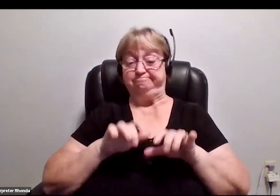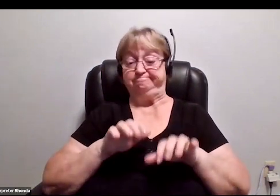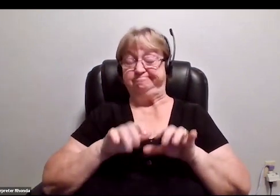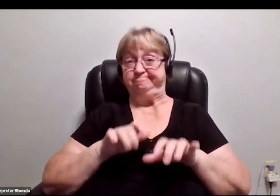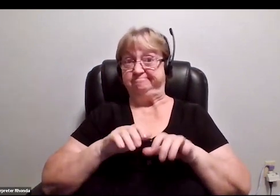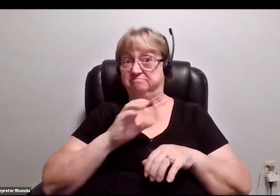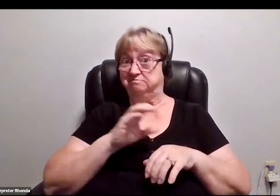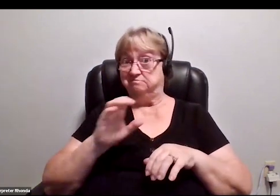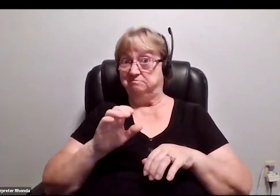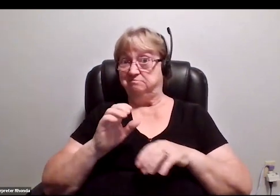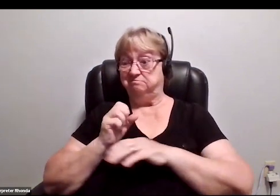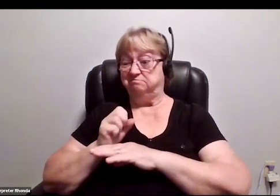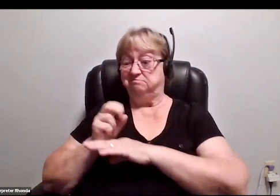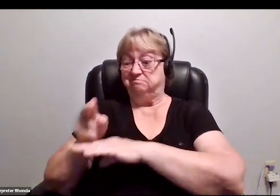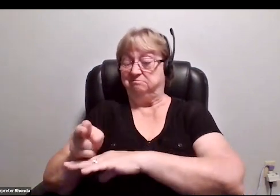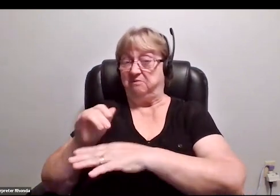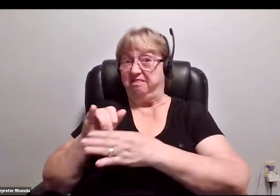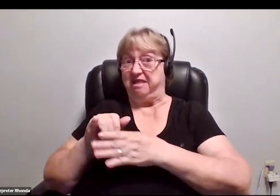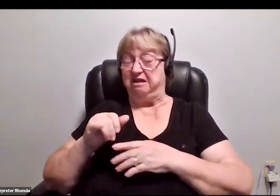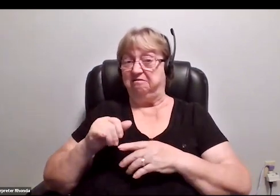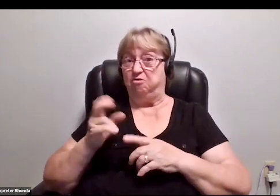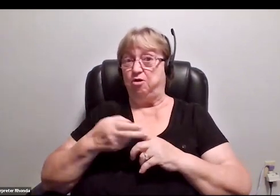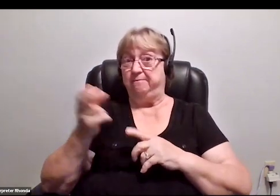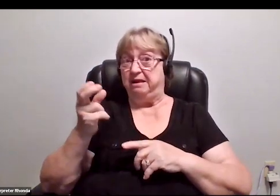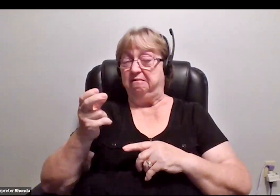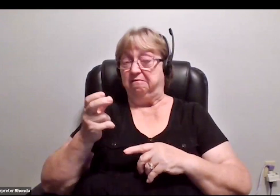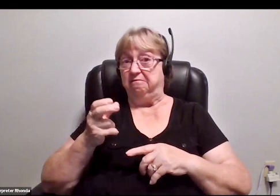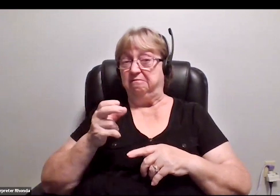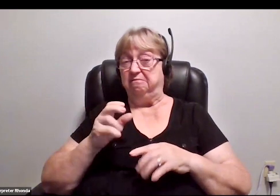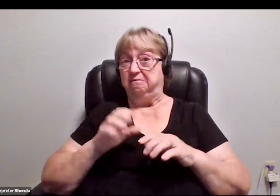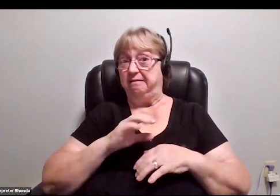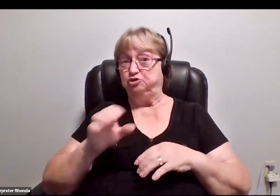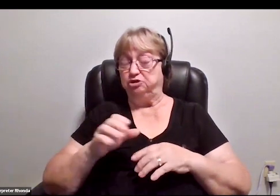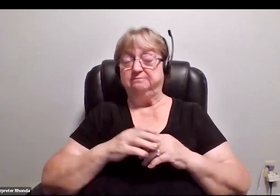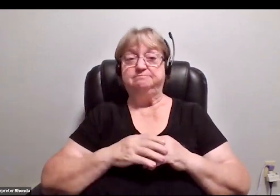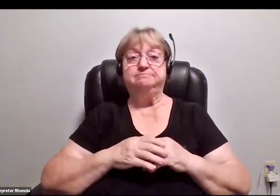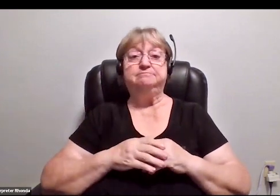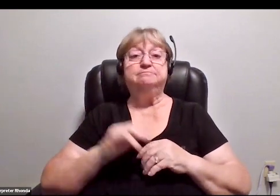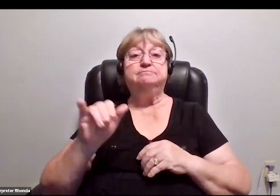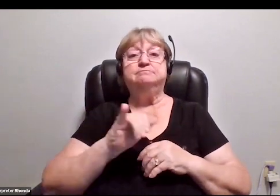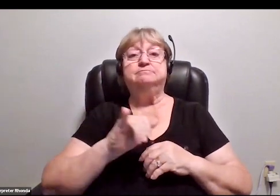thus overriding the automatic captioning altogether. Additionally, we embedded descriptions